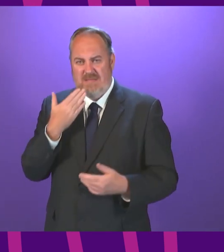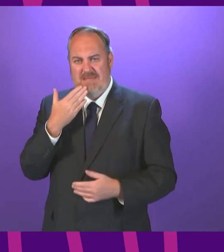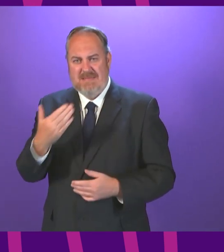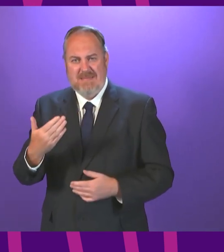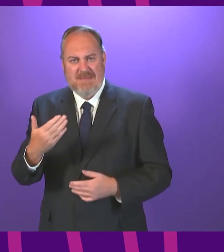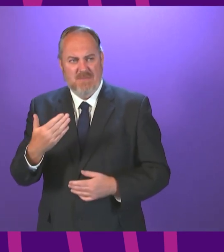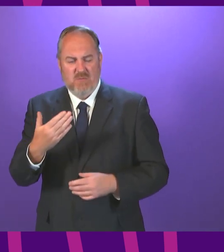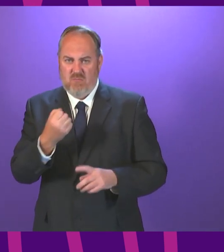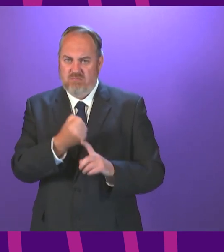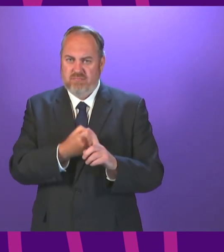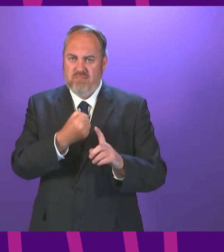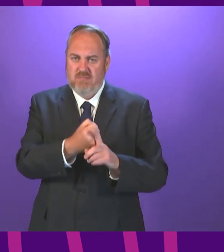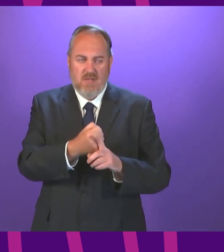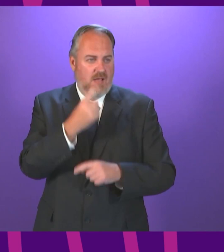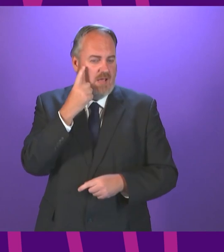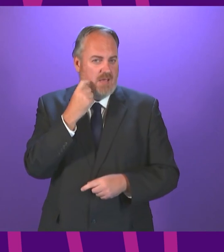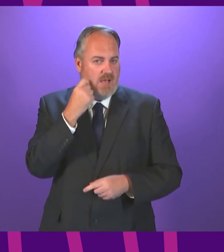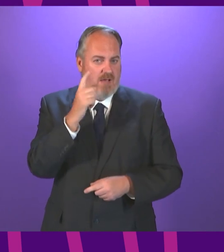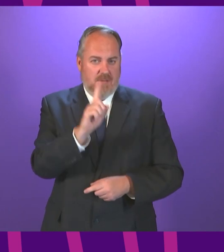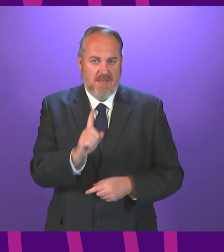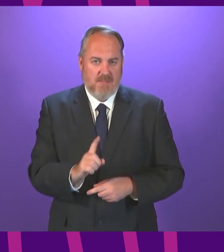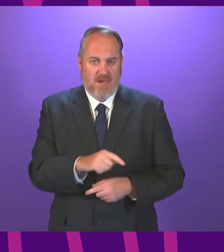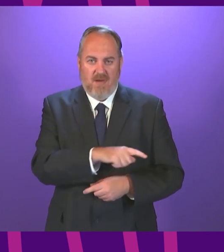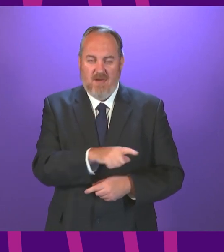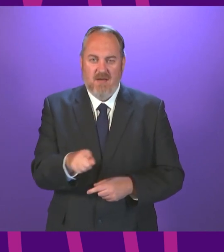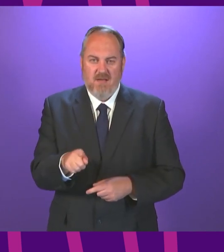younger people are far less likely to end up in hospital, to become seriously ill or to die.